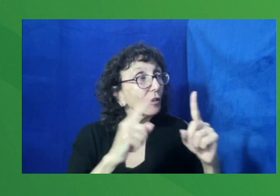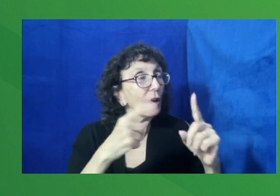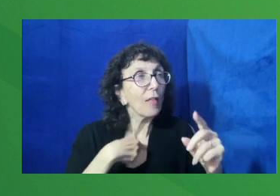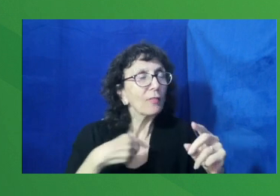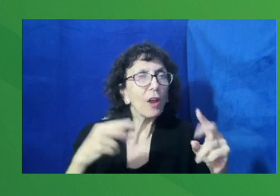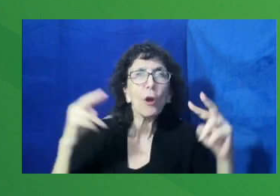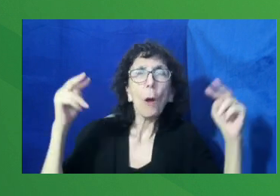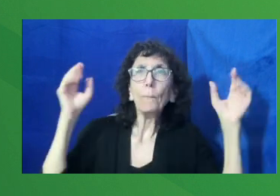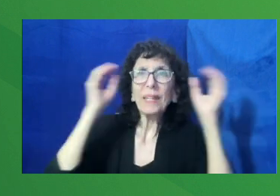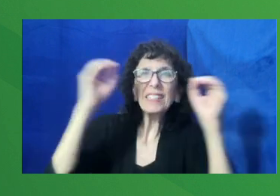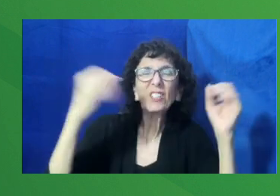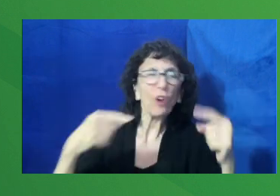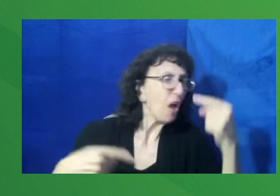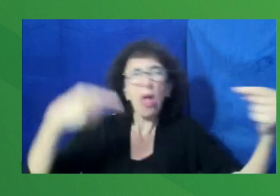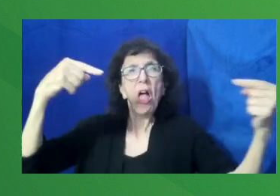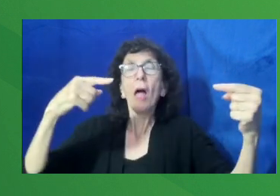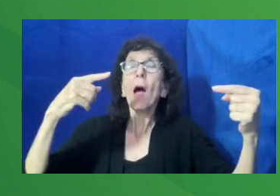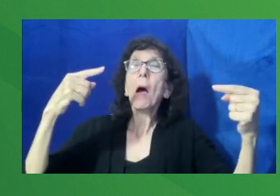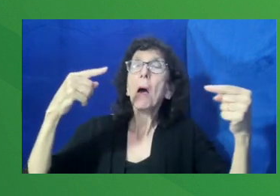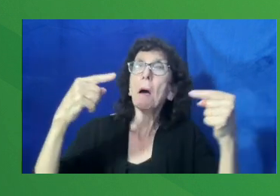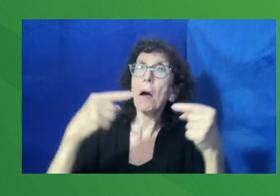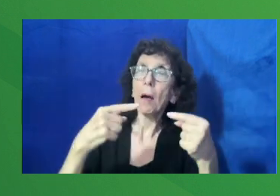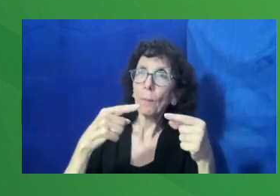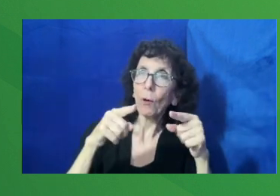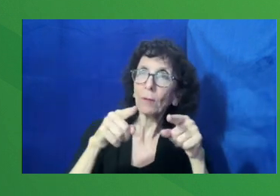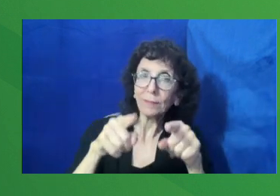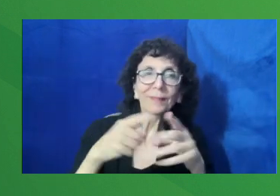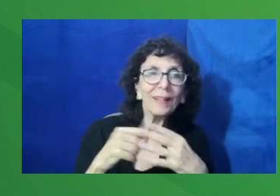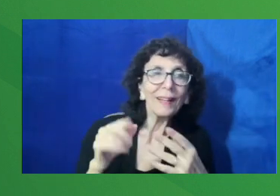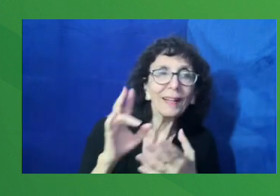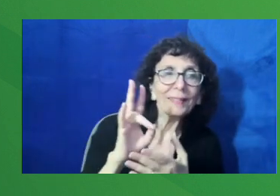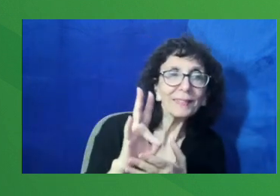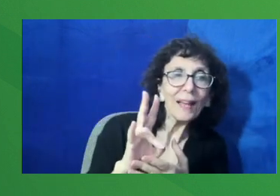please. There was a 75 to 200% increase in message retention. This is really important.